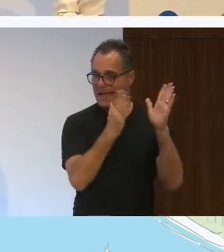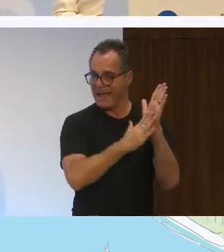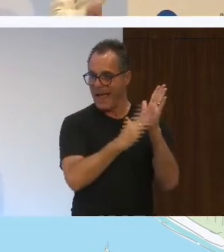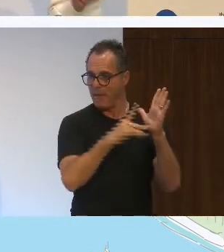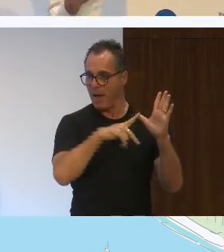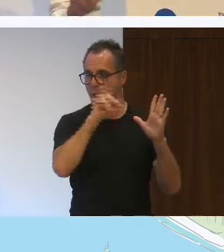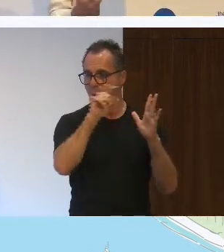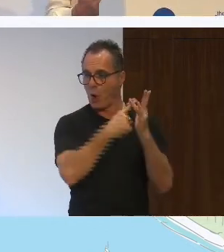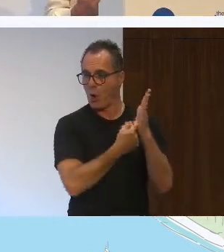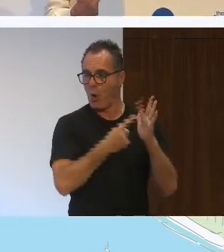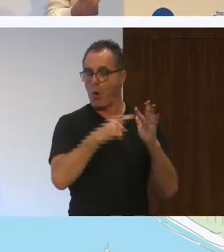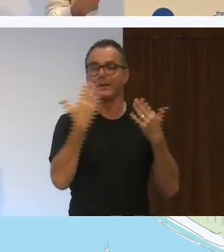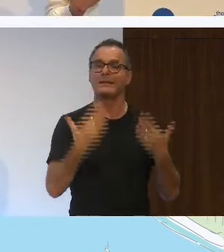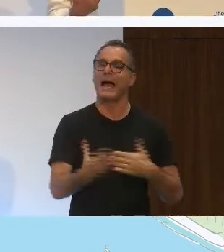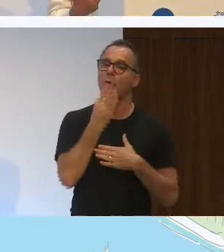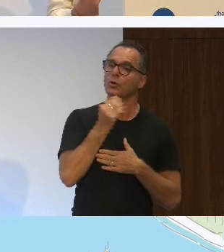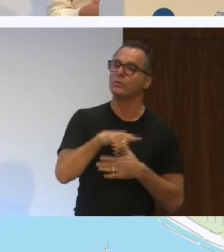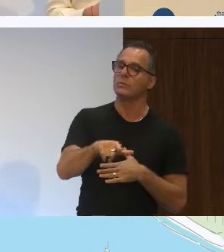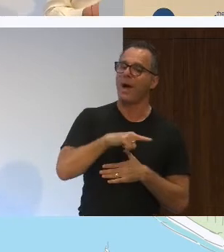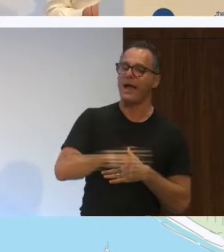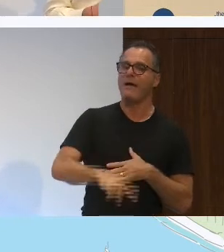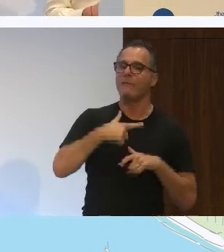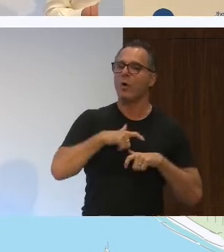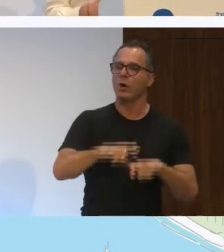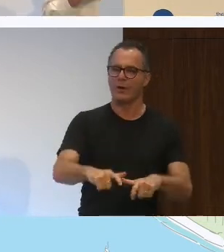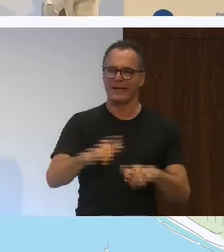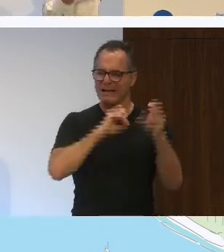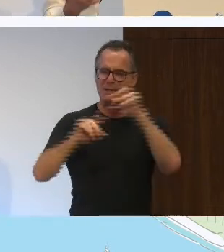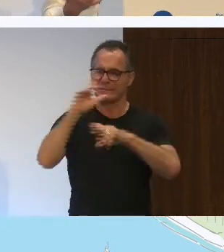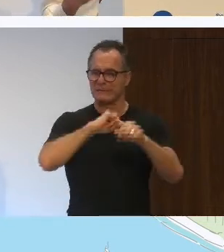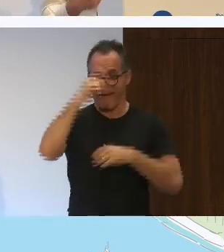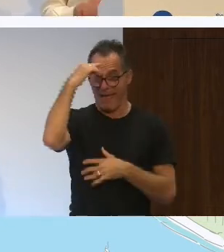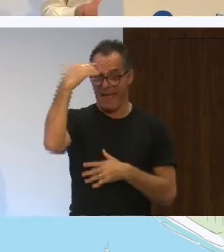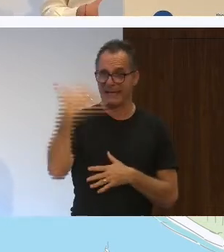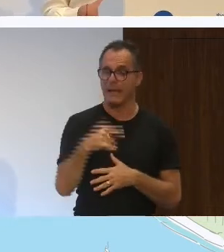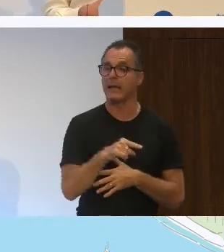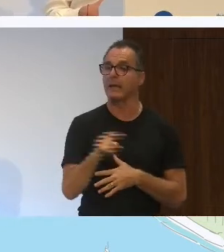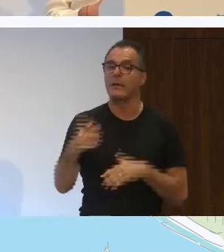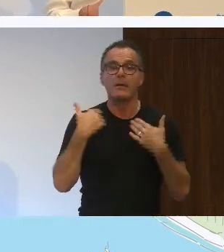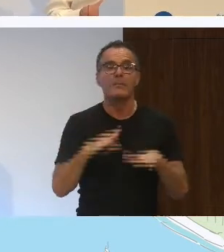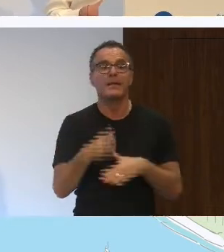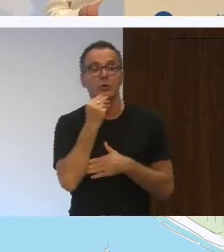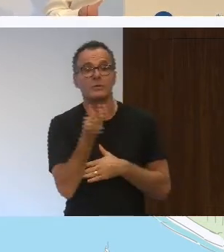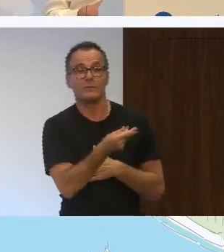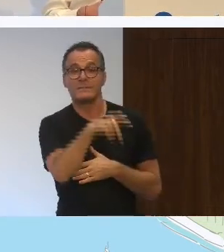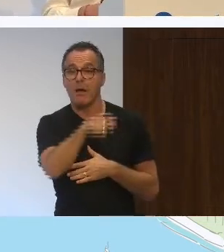is now used more for chronic cluster headache, but has been useful in some patients with difficult